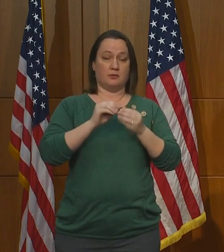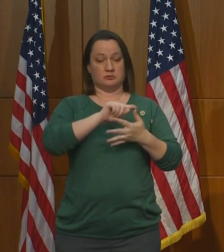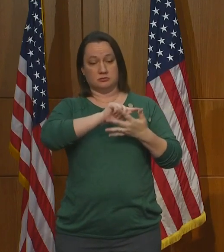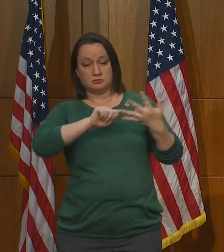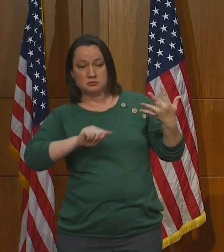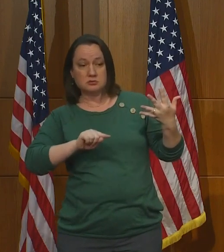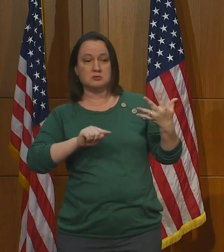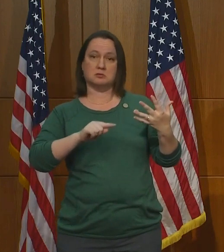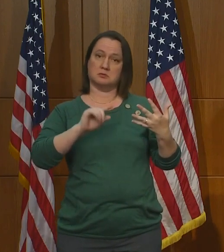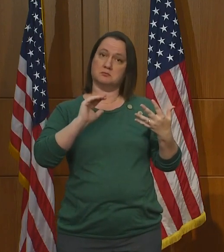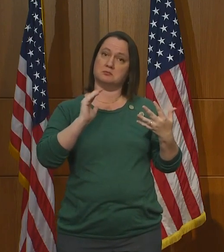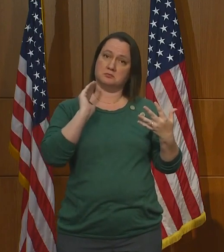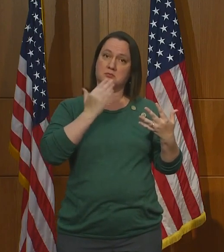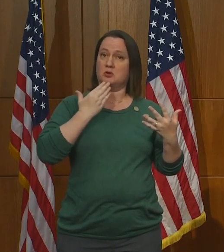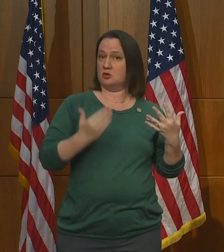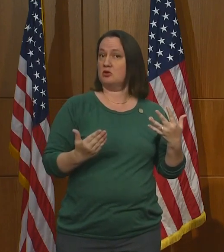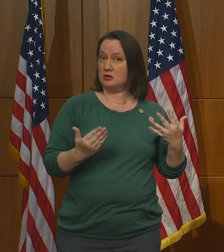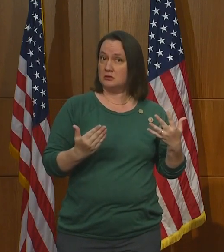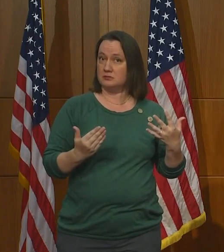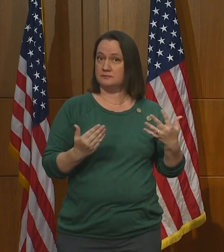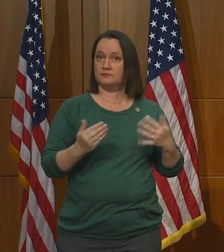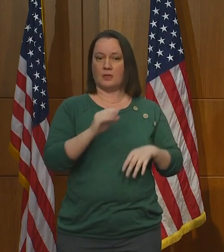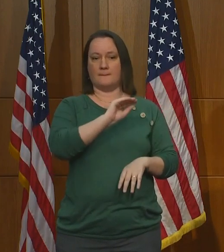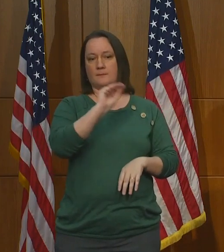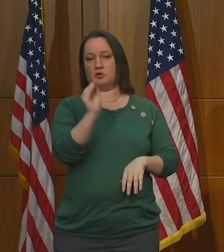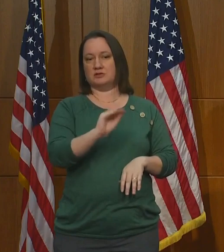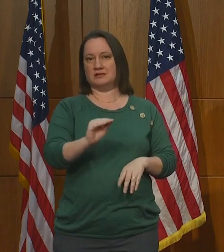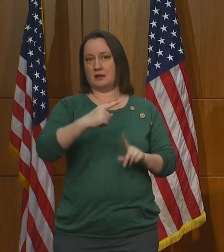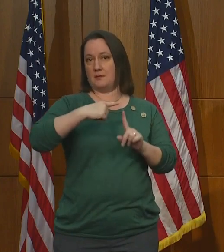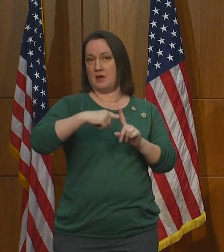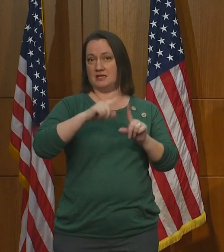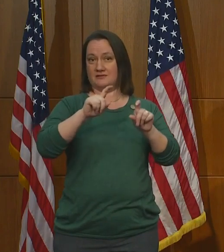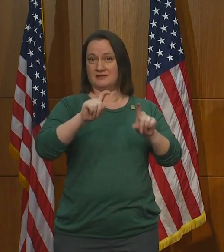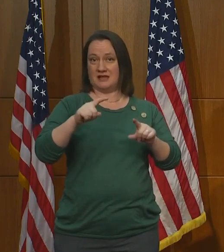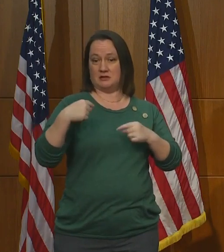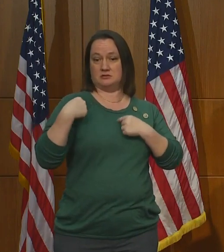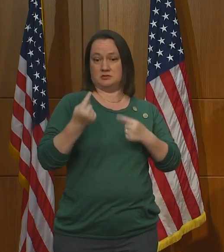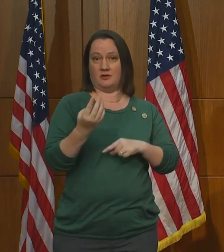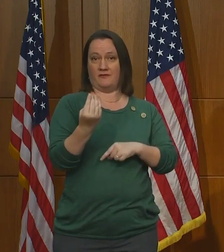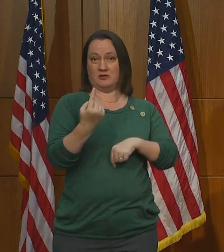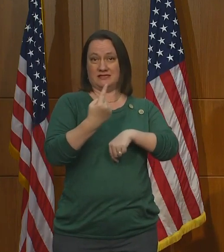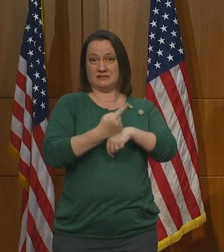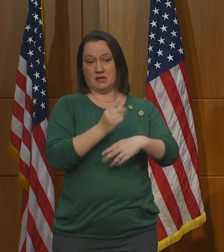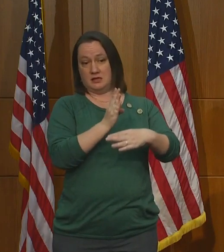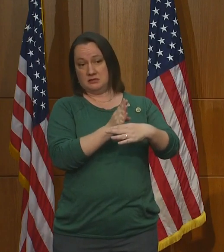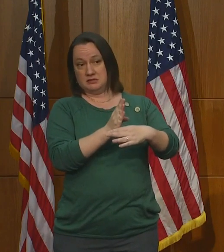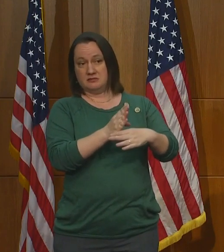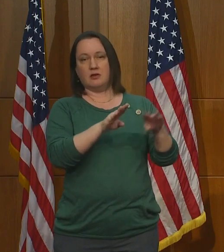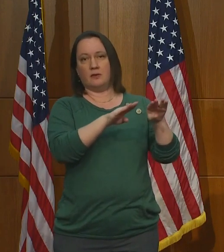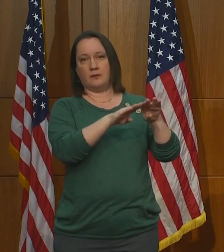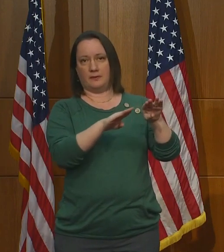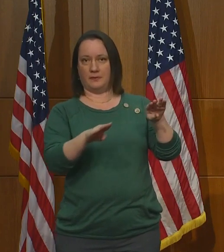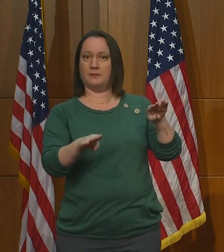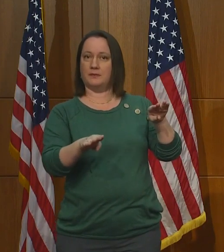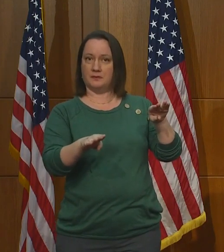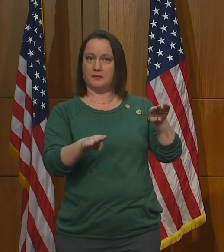HEALTH METRICS ARE LOOKING POSITIVE. THE PERCENT OF POSITIVE TESTS OVER THE PAST